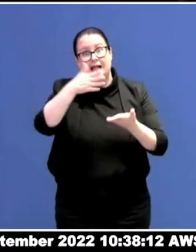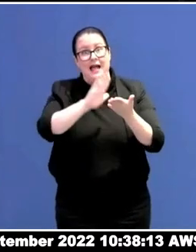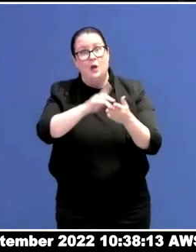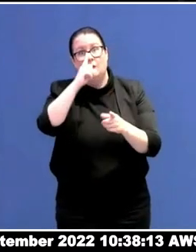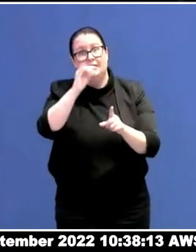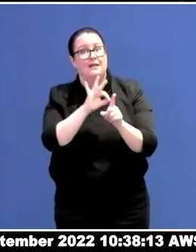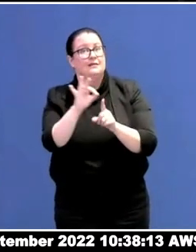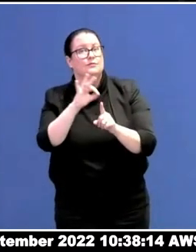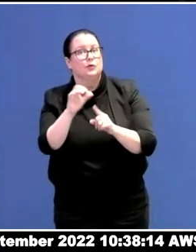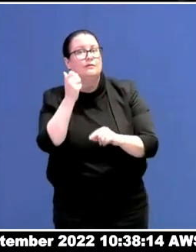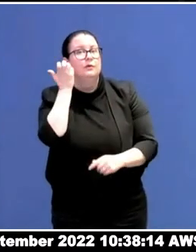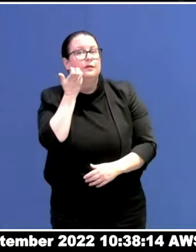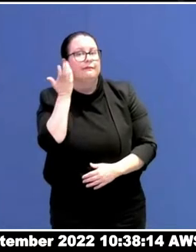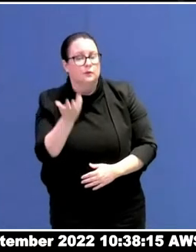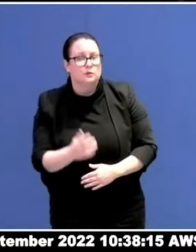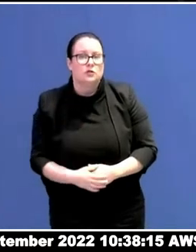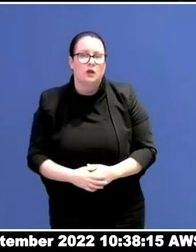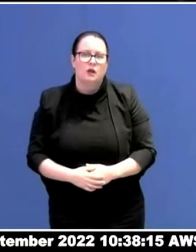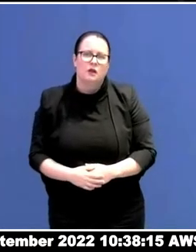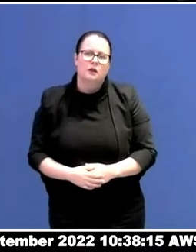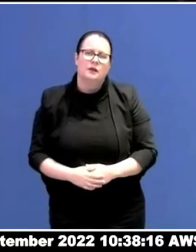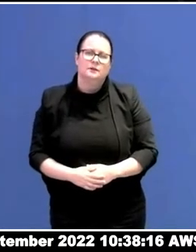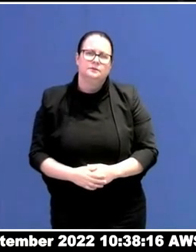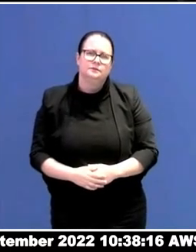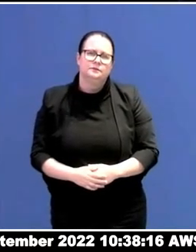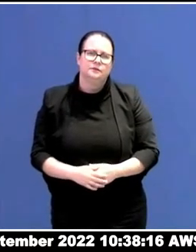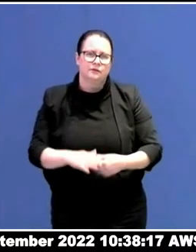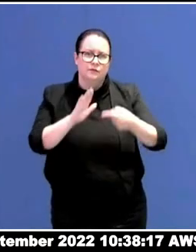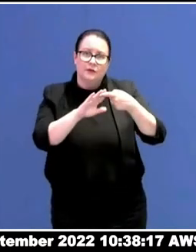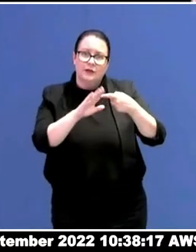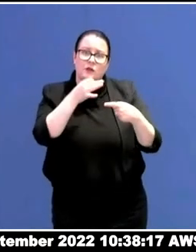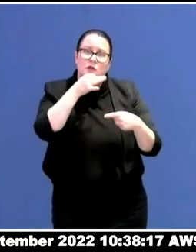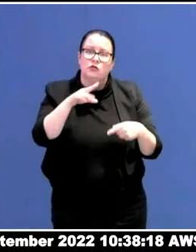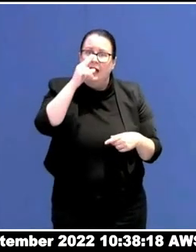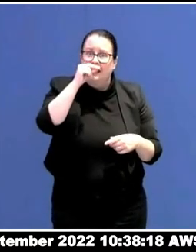the Commissioners. TERRY: Yes. And the first is that children and young people with disabilities should